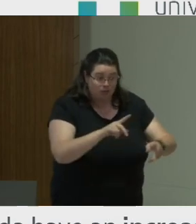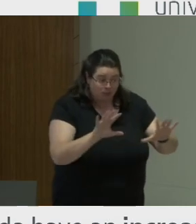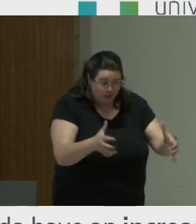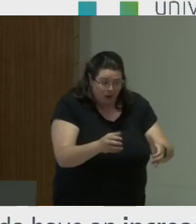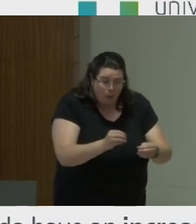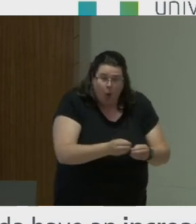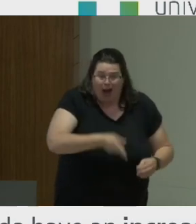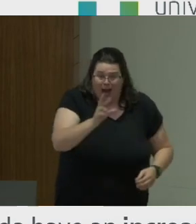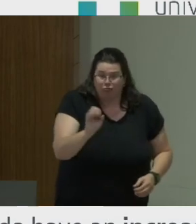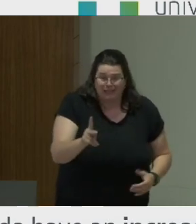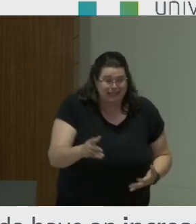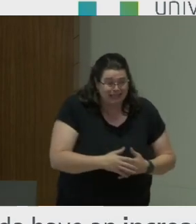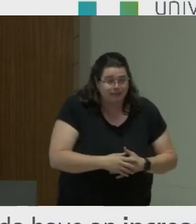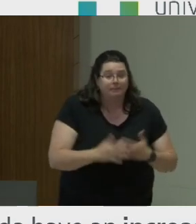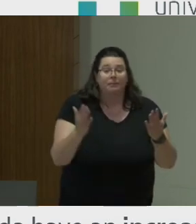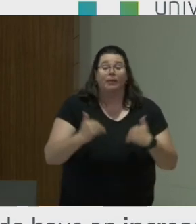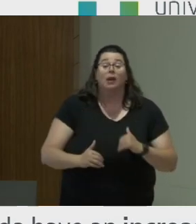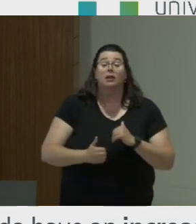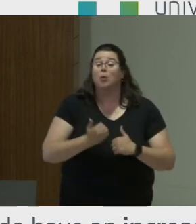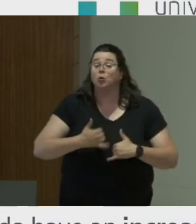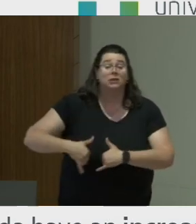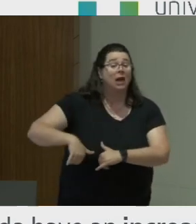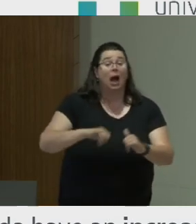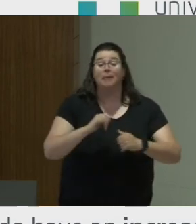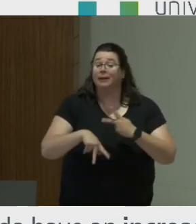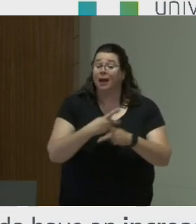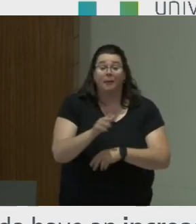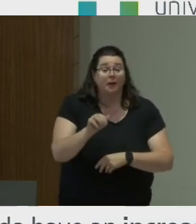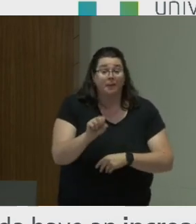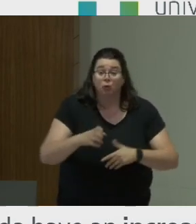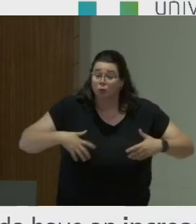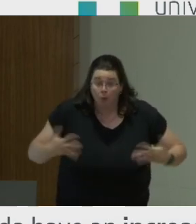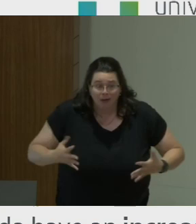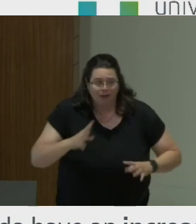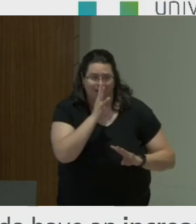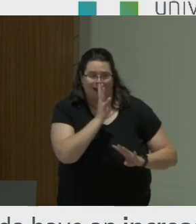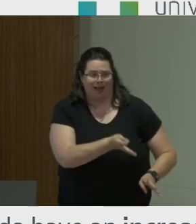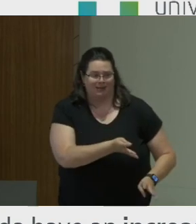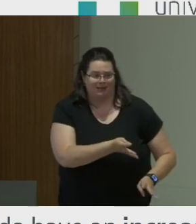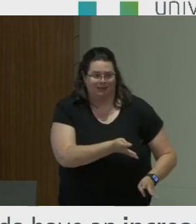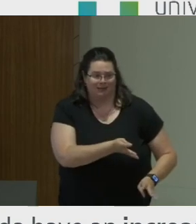Neglect is the most common form of abuse, together with emotional abuse, which is also